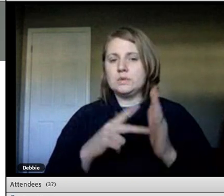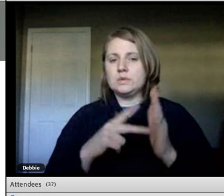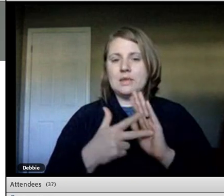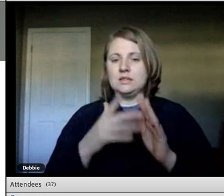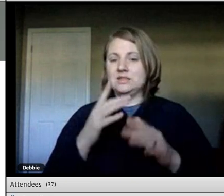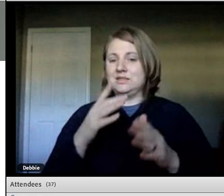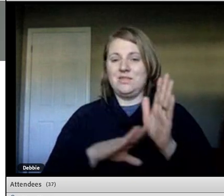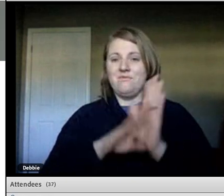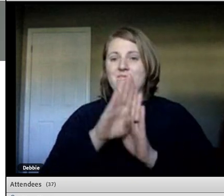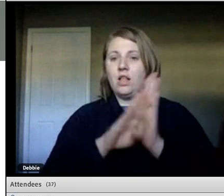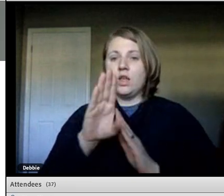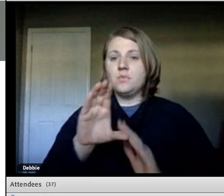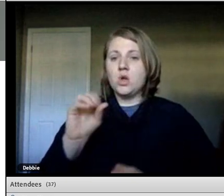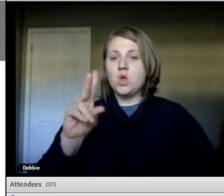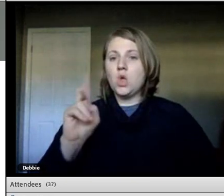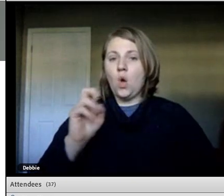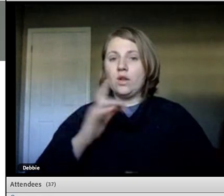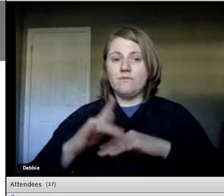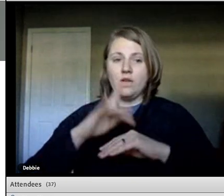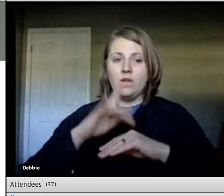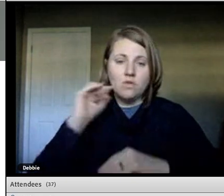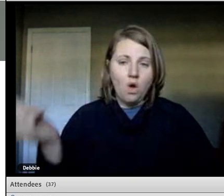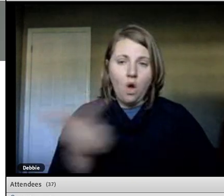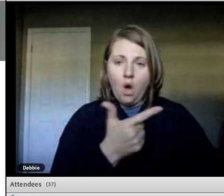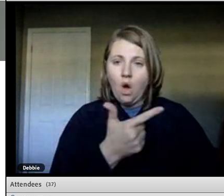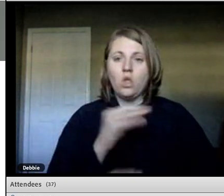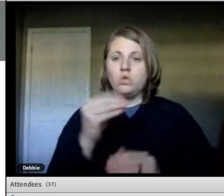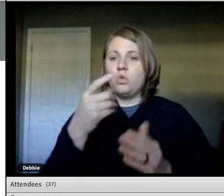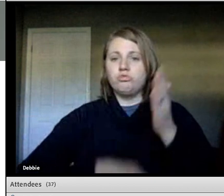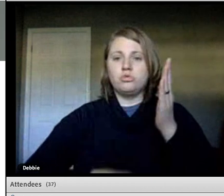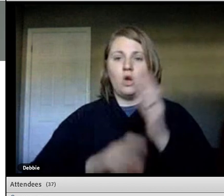Opensource.org and GitHub are great places for this.